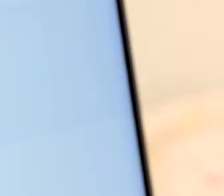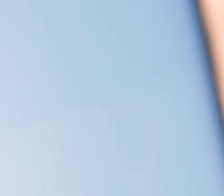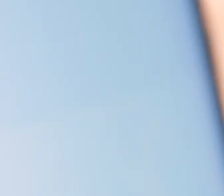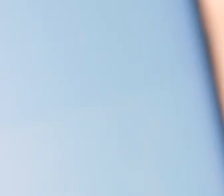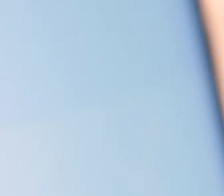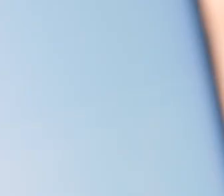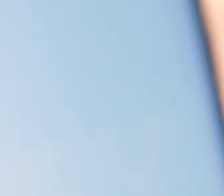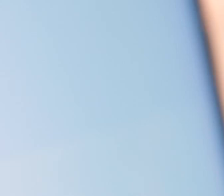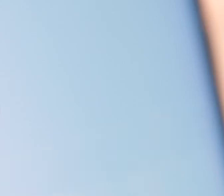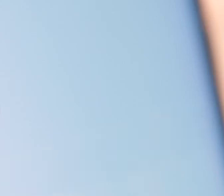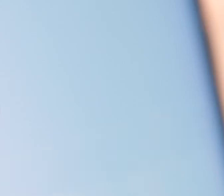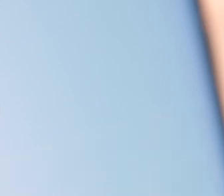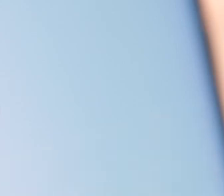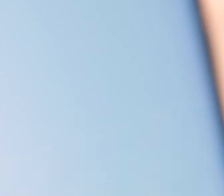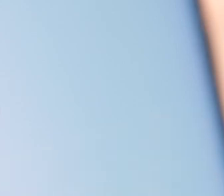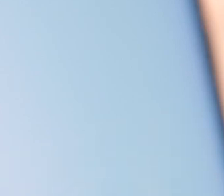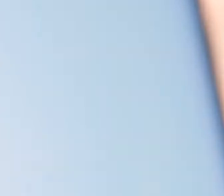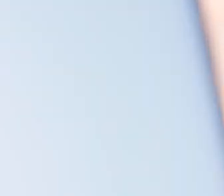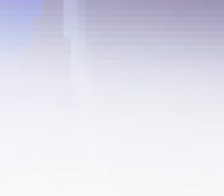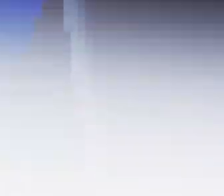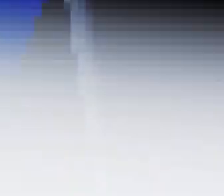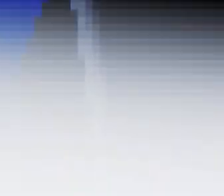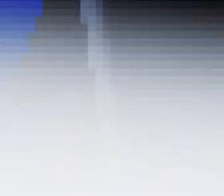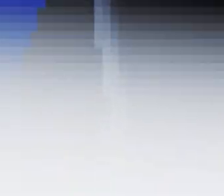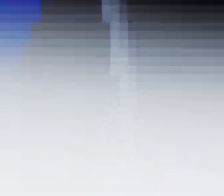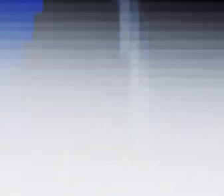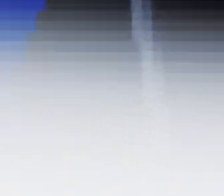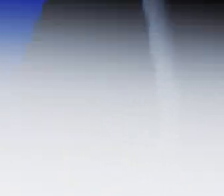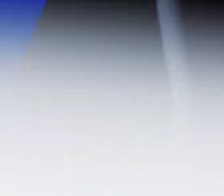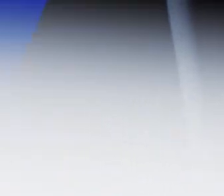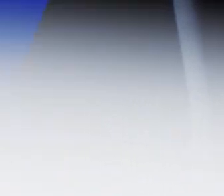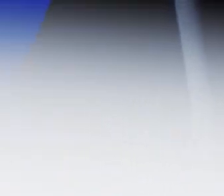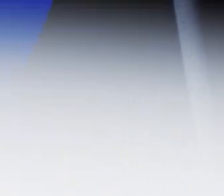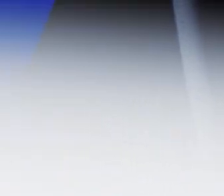chat-like interface, and now often augmented with the ability to work with images or maybe